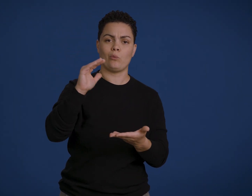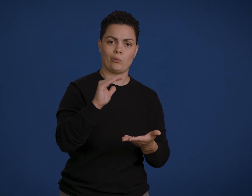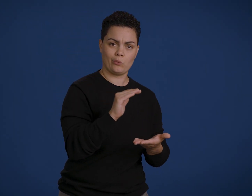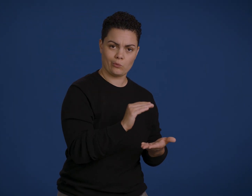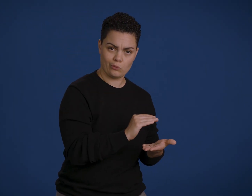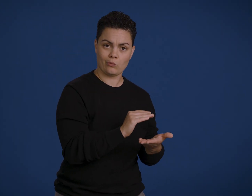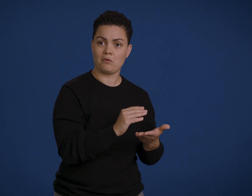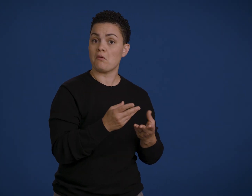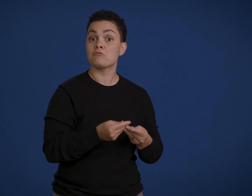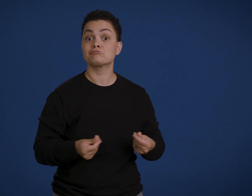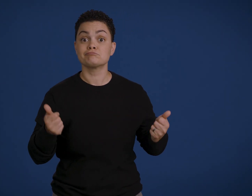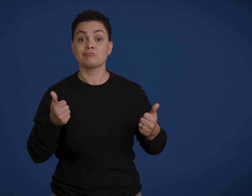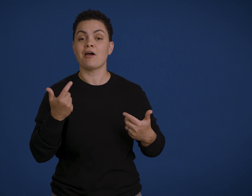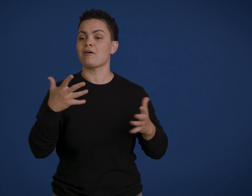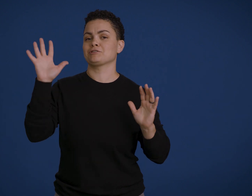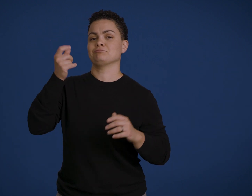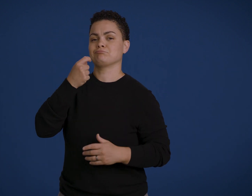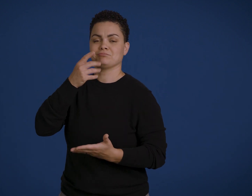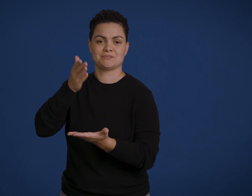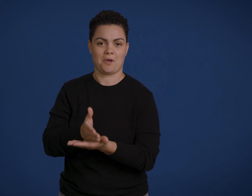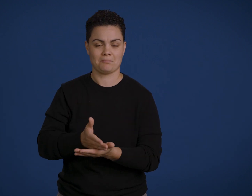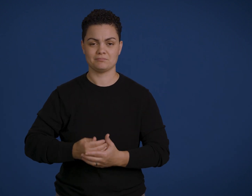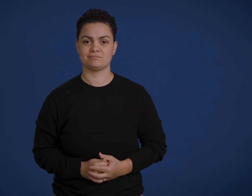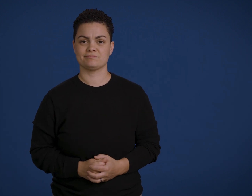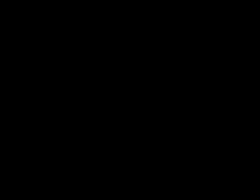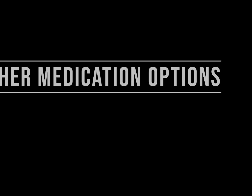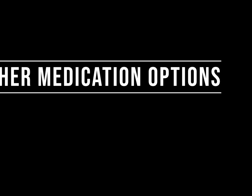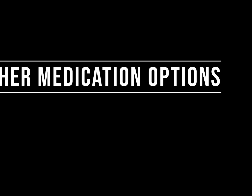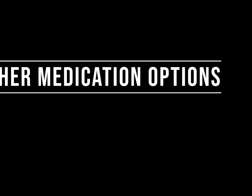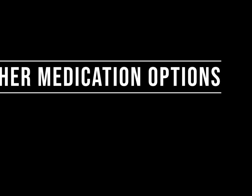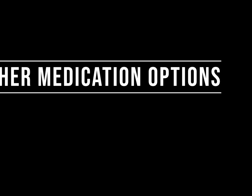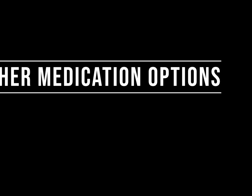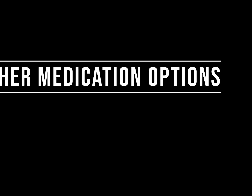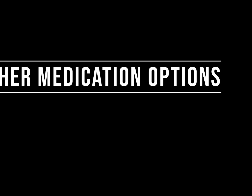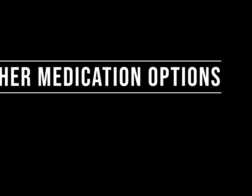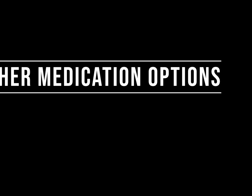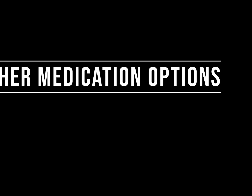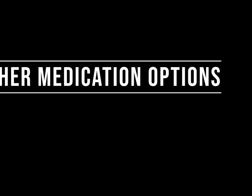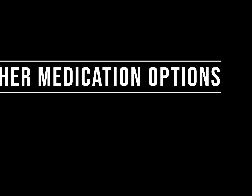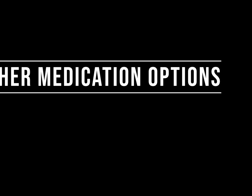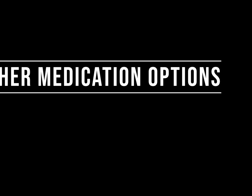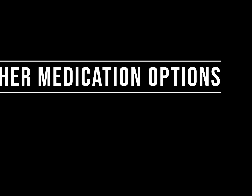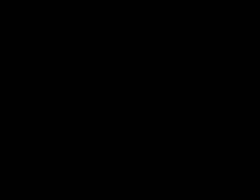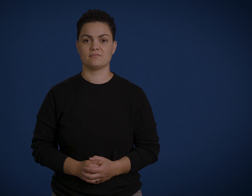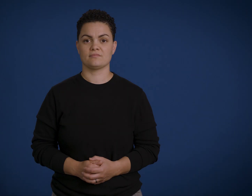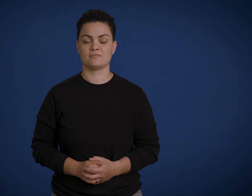and in producing a gradual and smooth detoxification. Other Medication Options